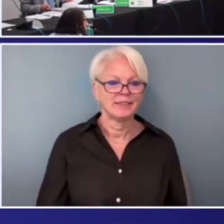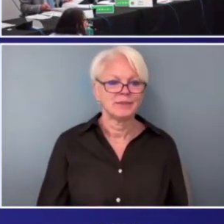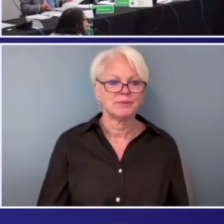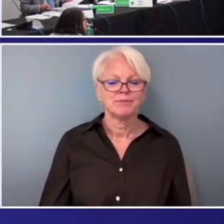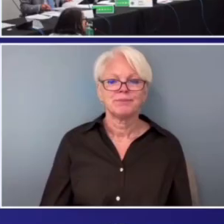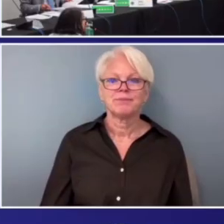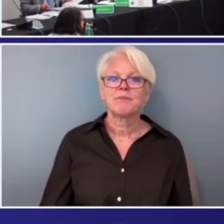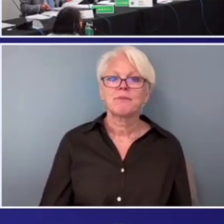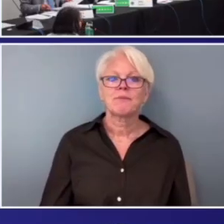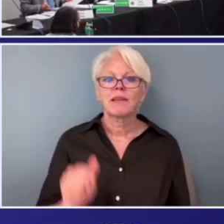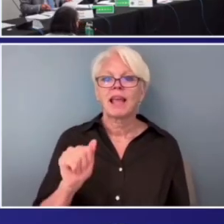Ashley? I had a similar -- that was 208.